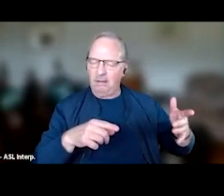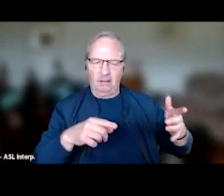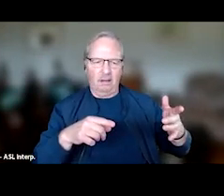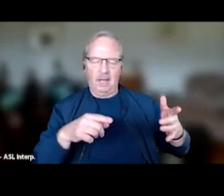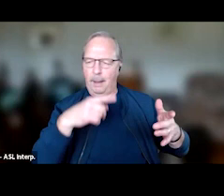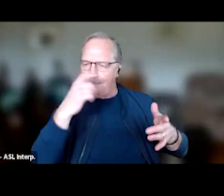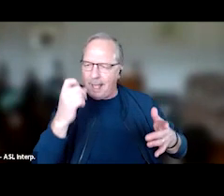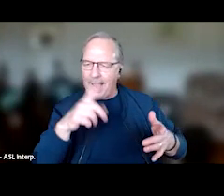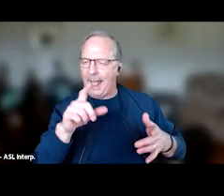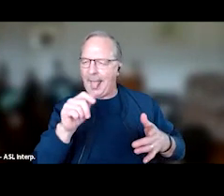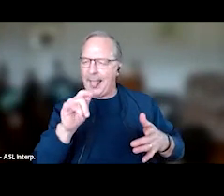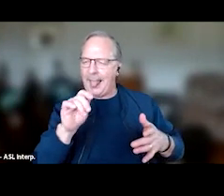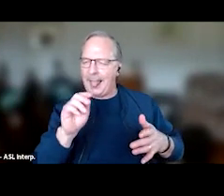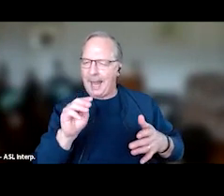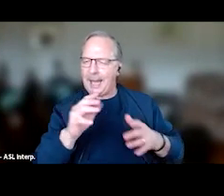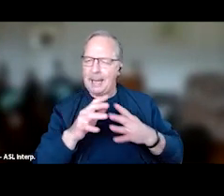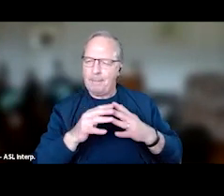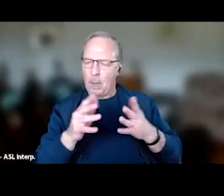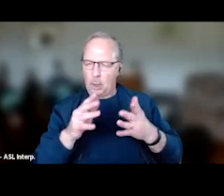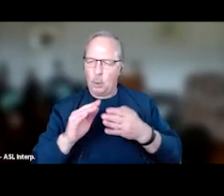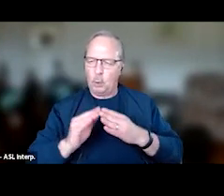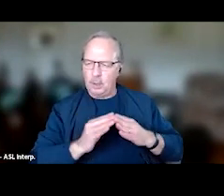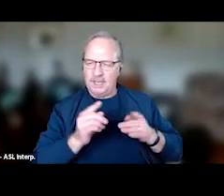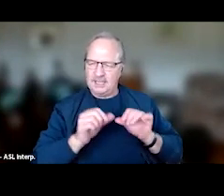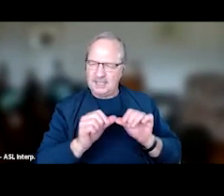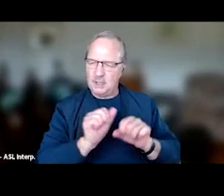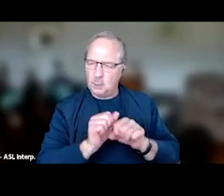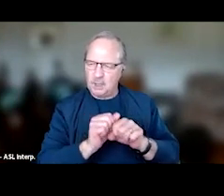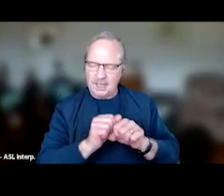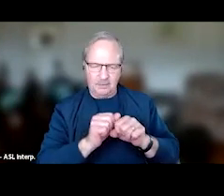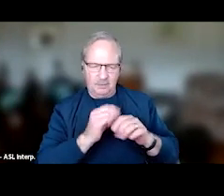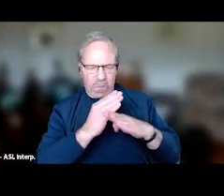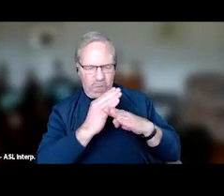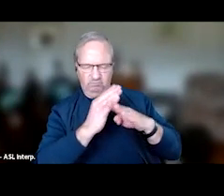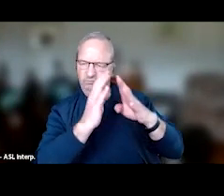He is continuing his work to continue to break barriers in healthcare,